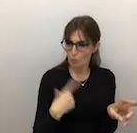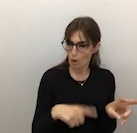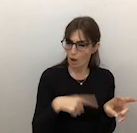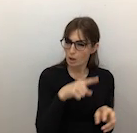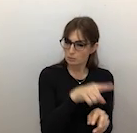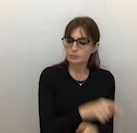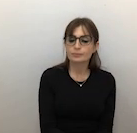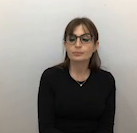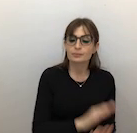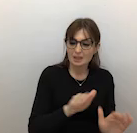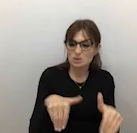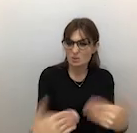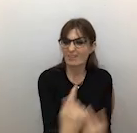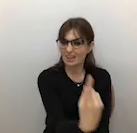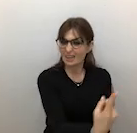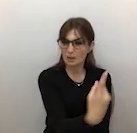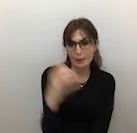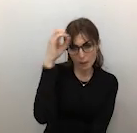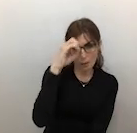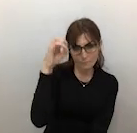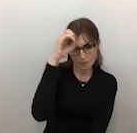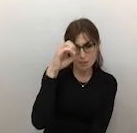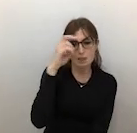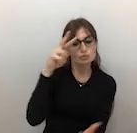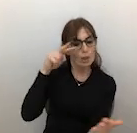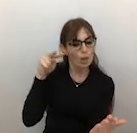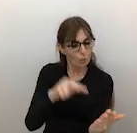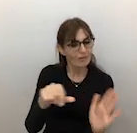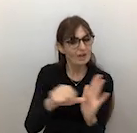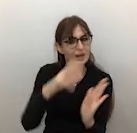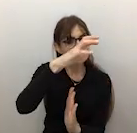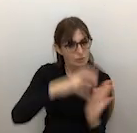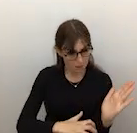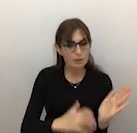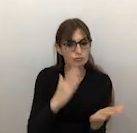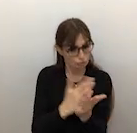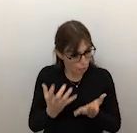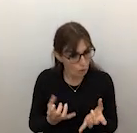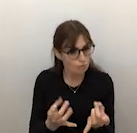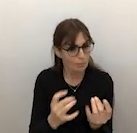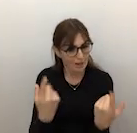The purpose of an external audit is to give an independent opinion as to whether the financial statements have been prepared in